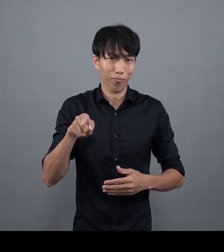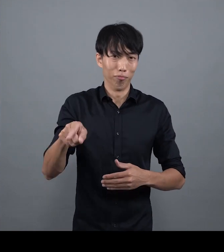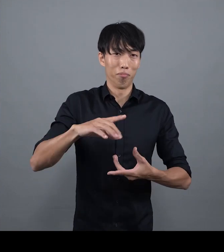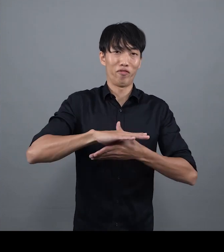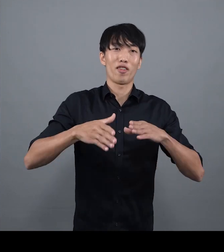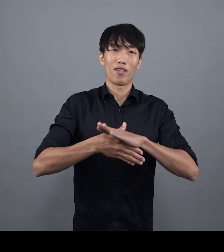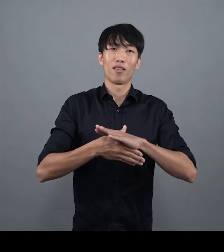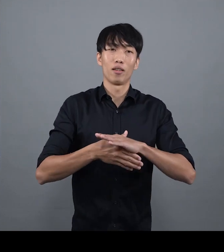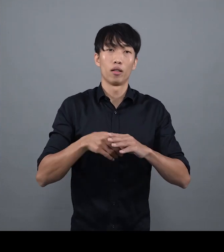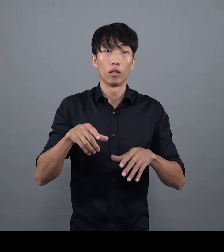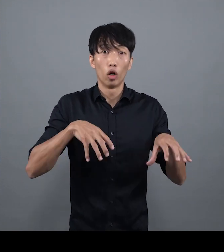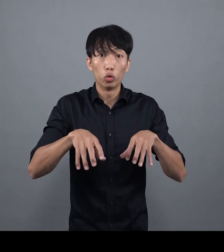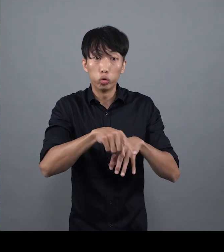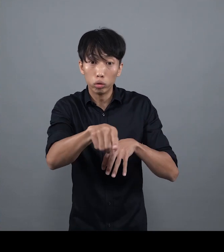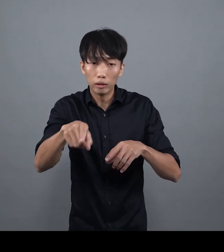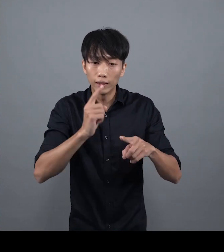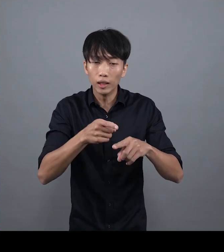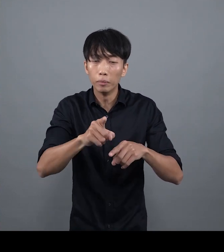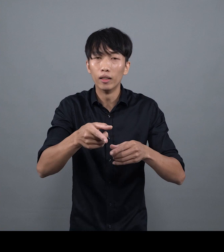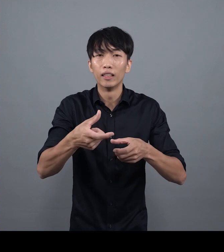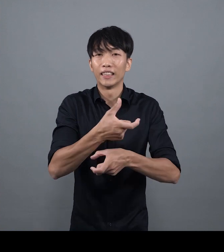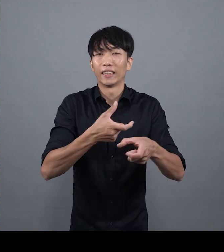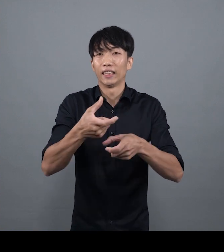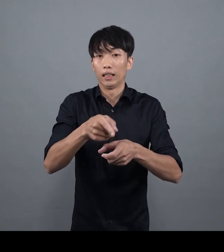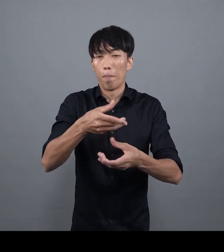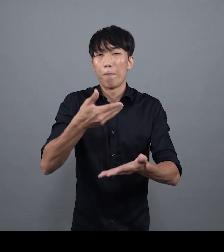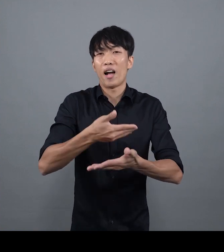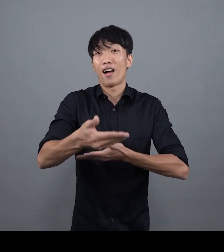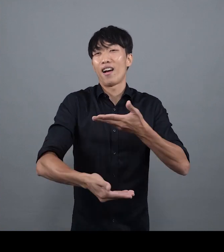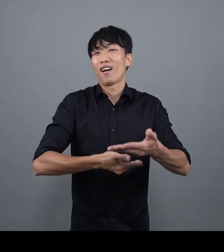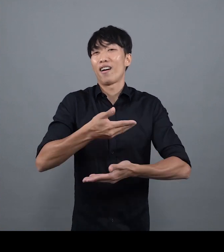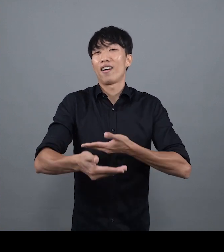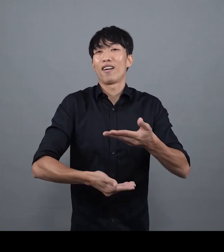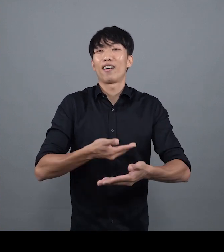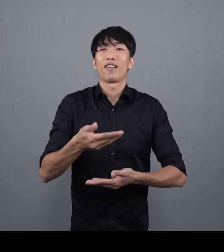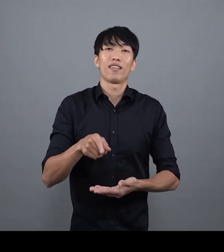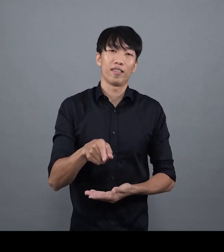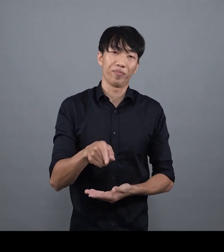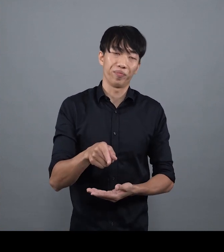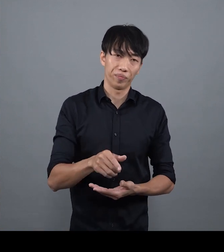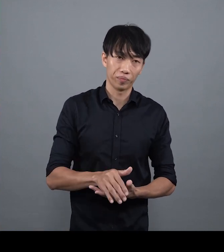These [stuffed animals] are economic ‘animals’ They are goods